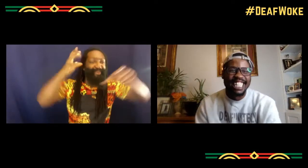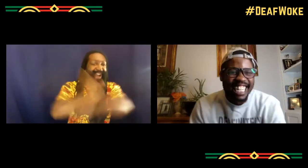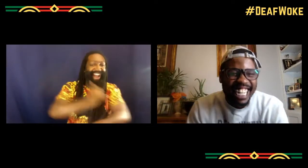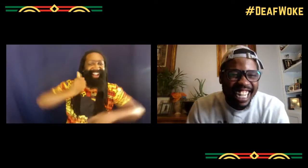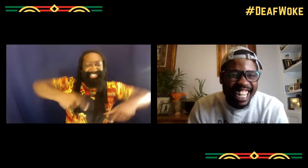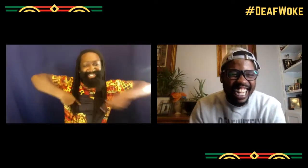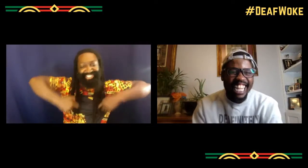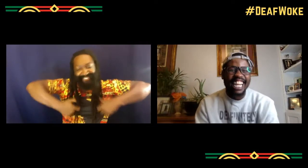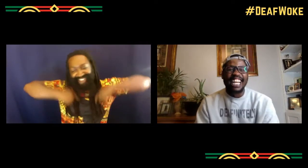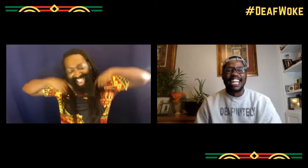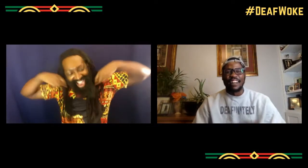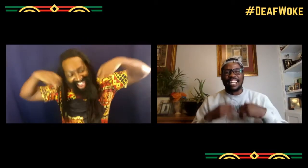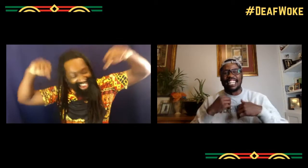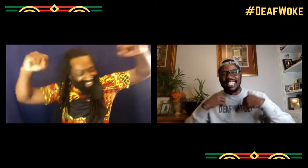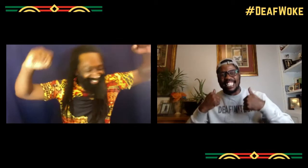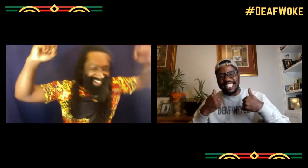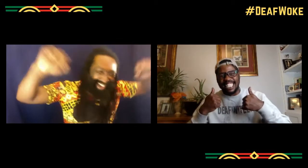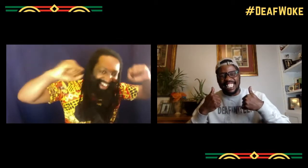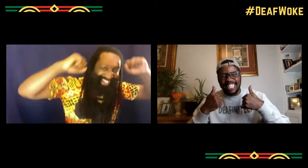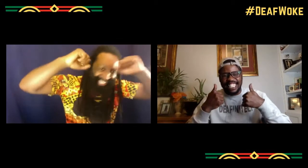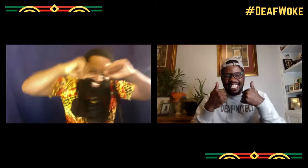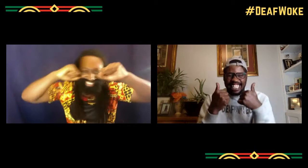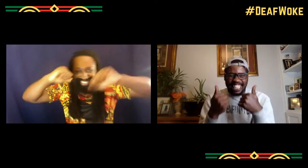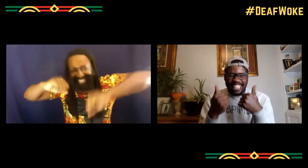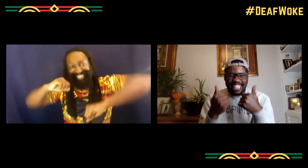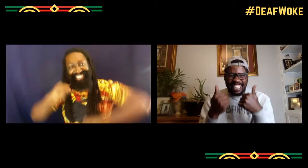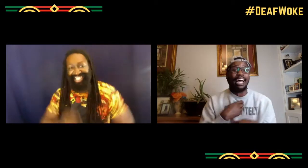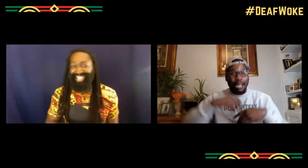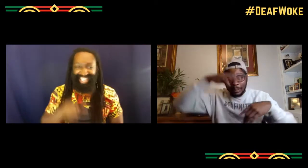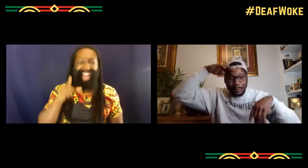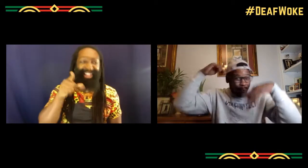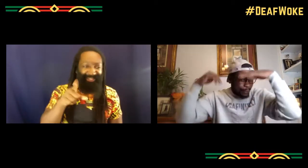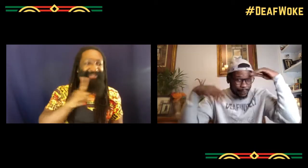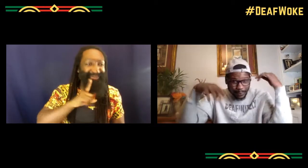You won brother, you won. I won.